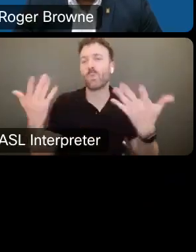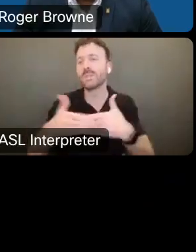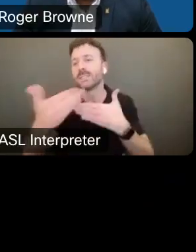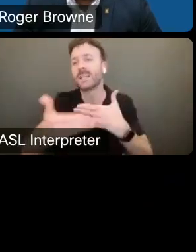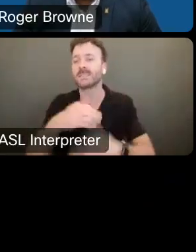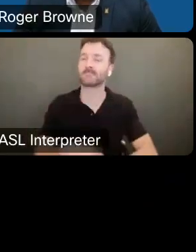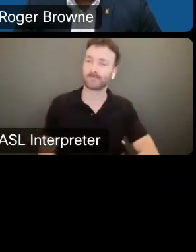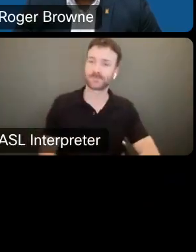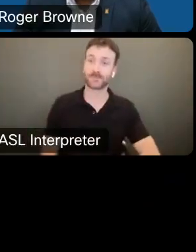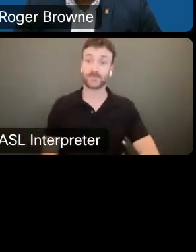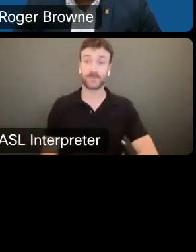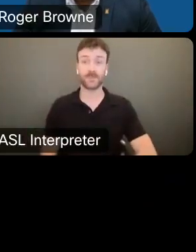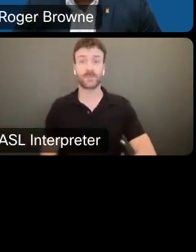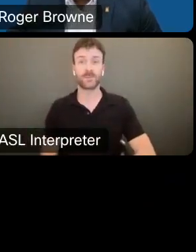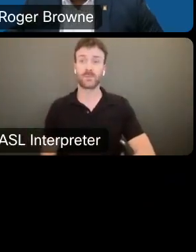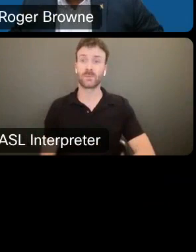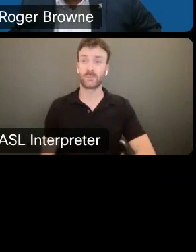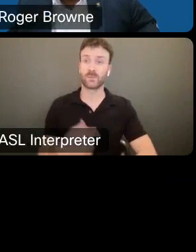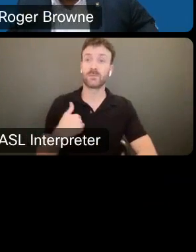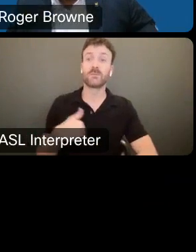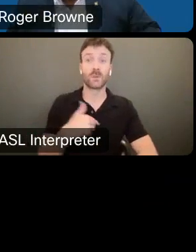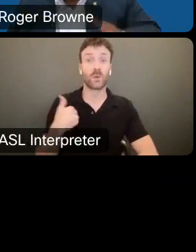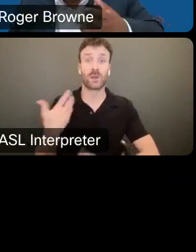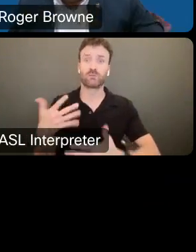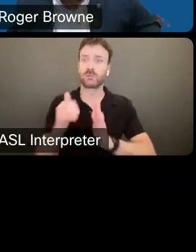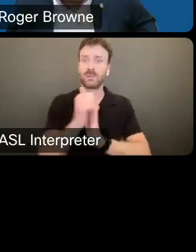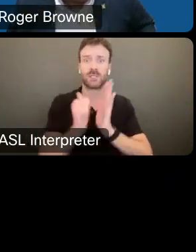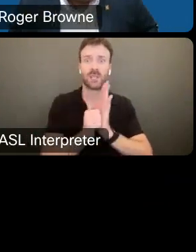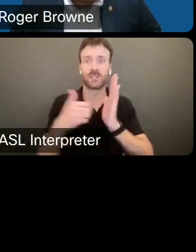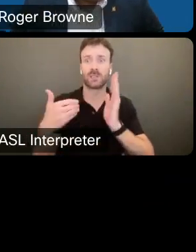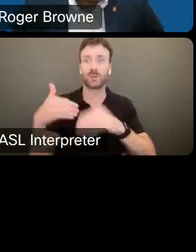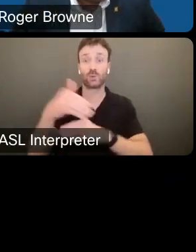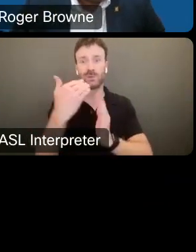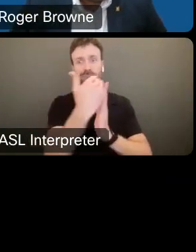We do have a very packed agenda tonight. Next slide, please.